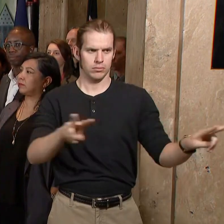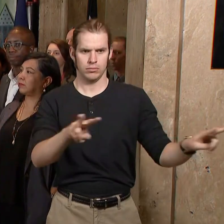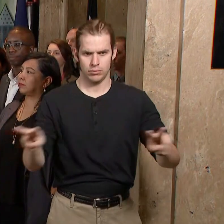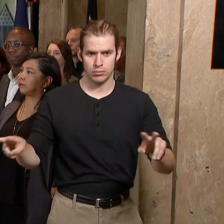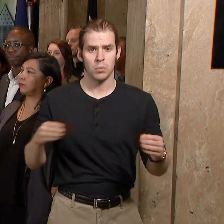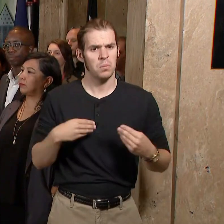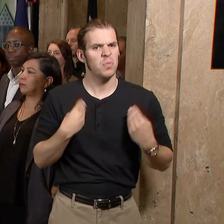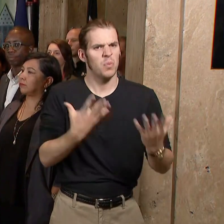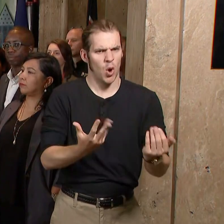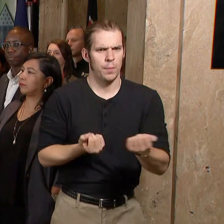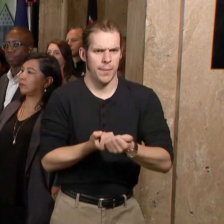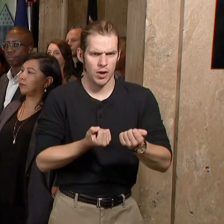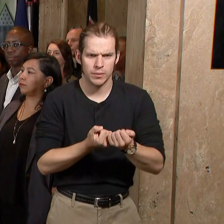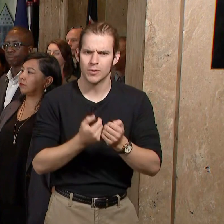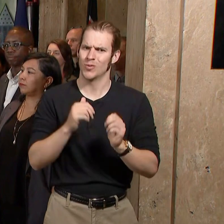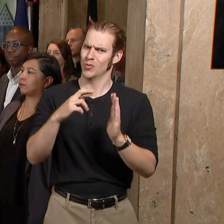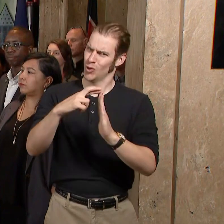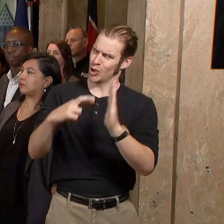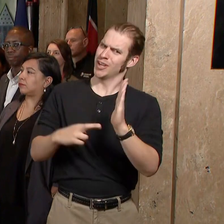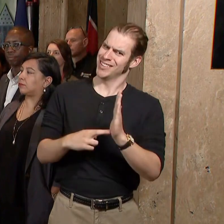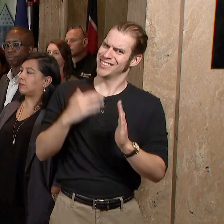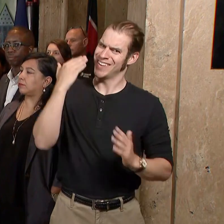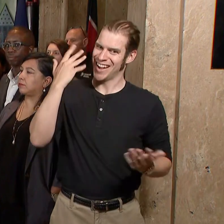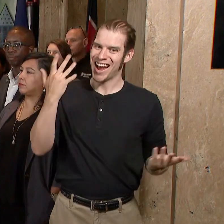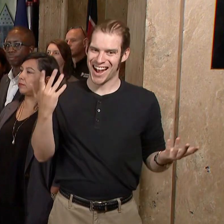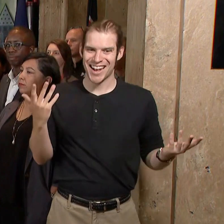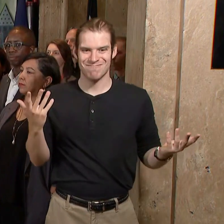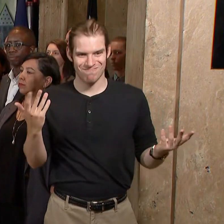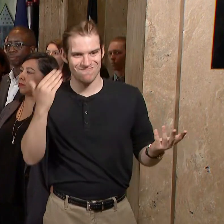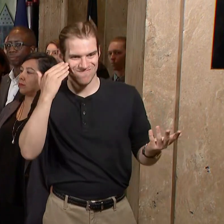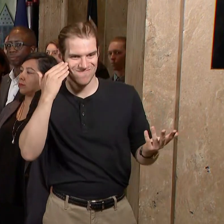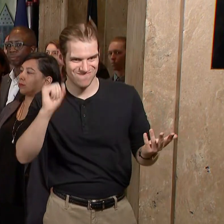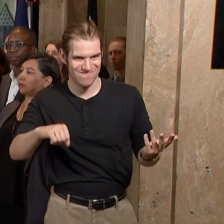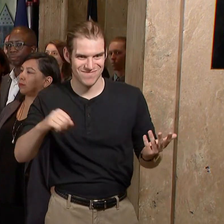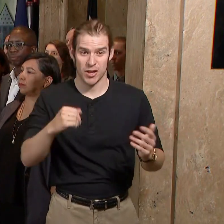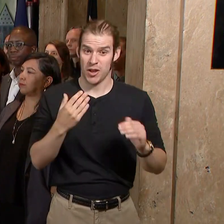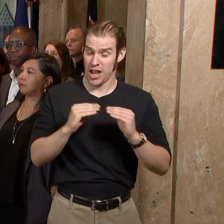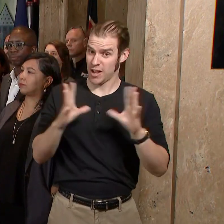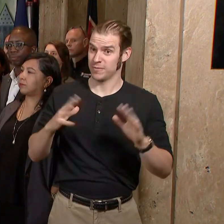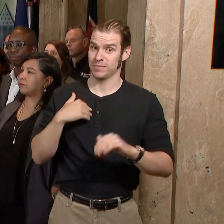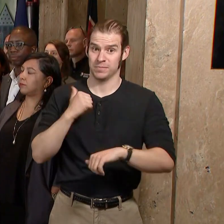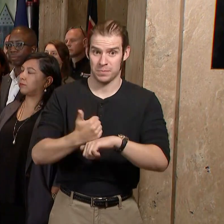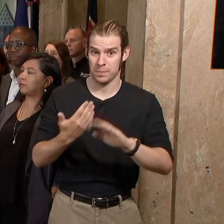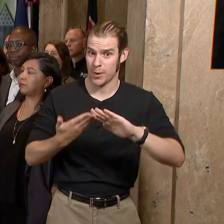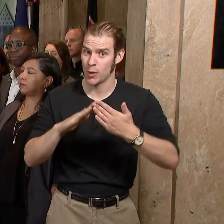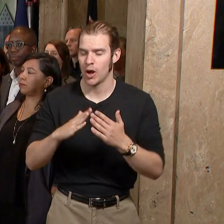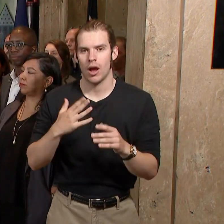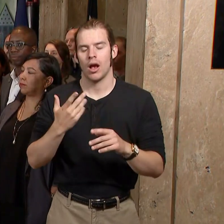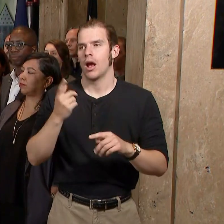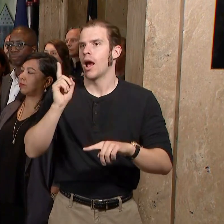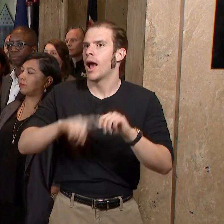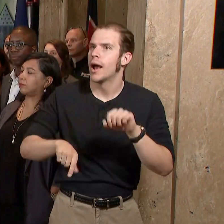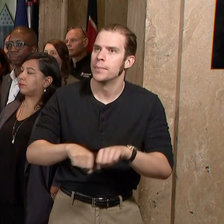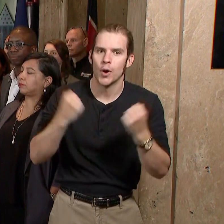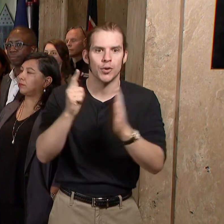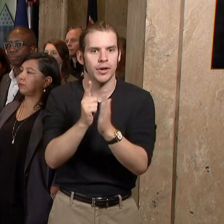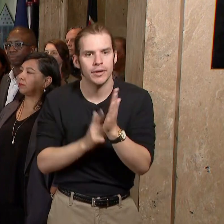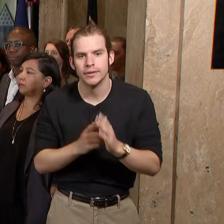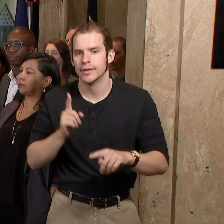criminal activity on the grounds. But mostly what we find is when you put that support around people, they then do very well with them getting access to the job they couldn't get.